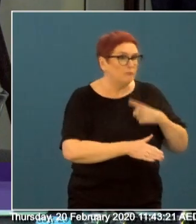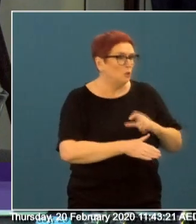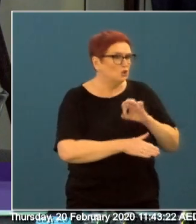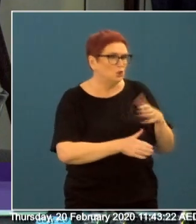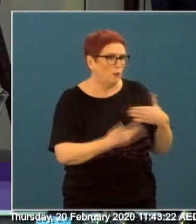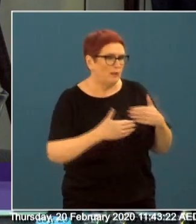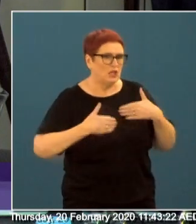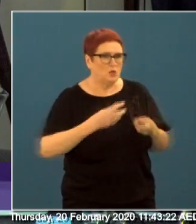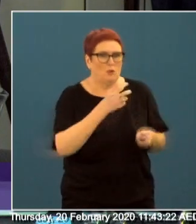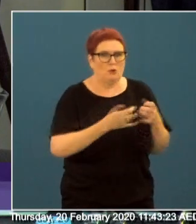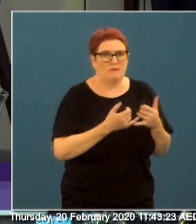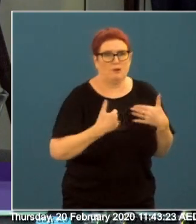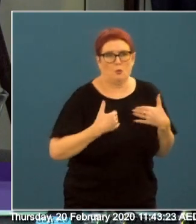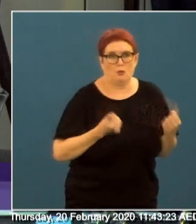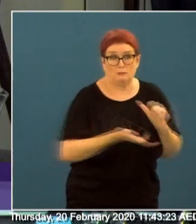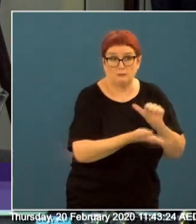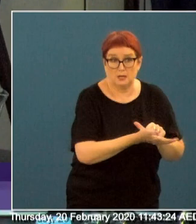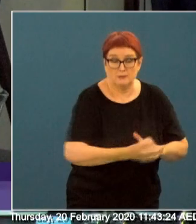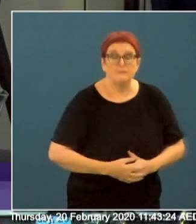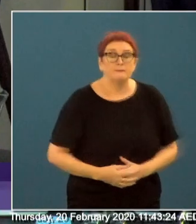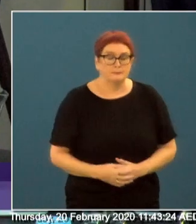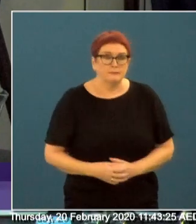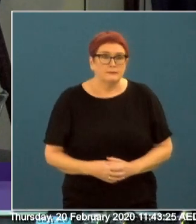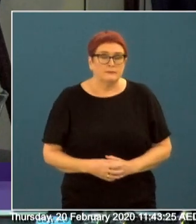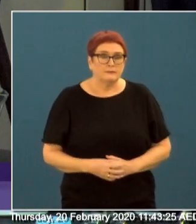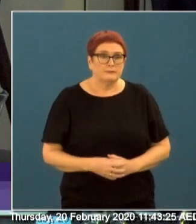of people with cognitive disability and autism?